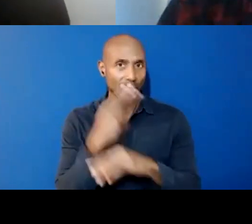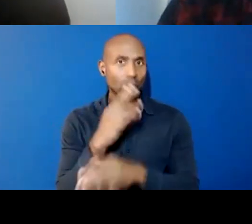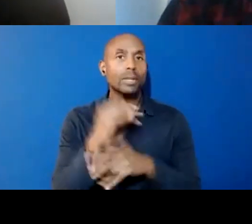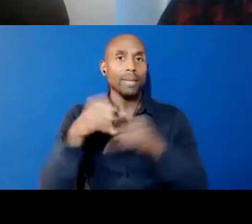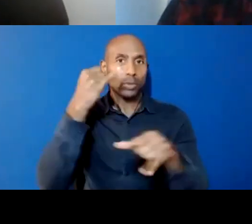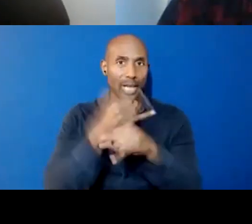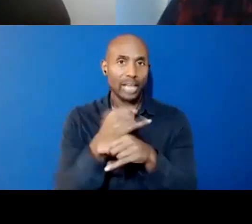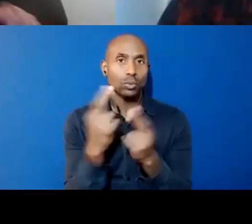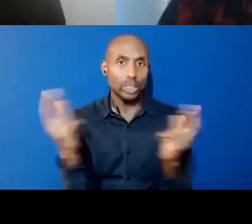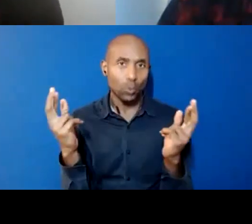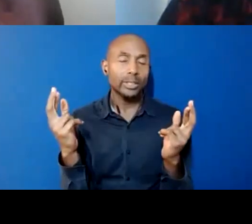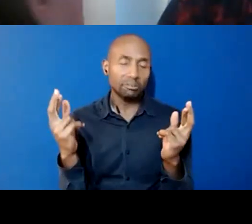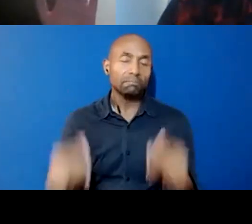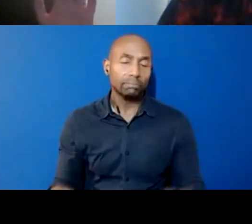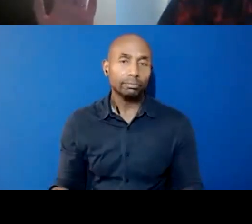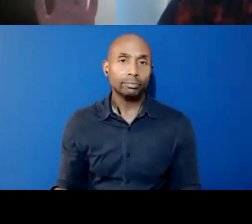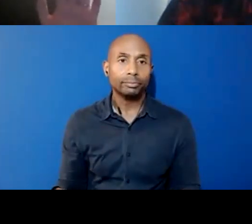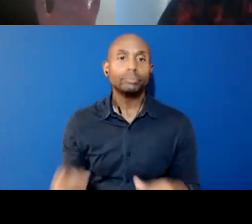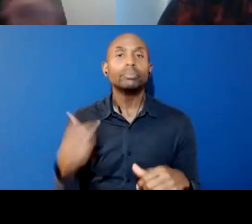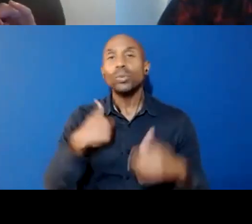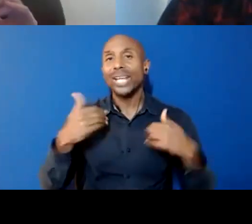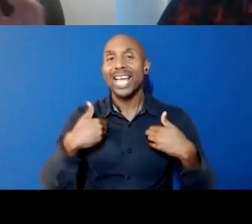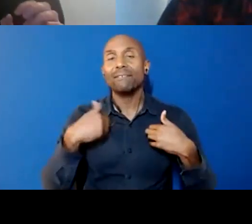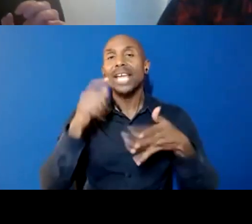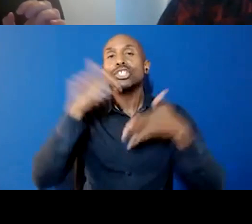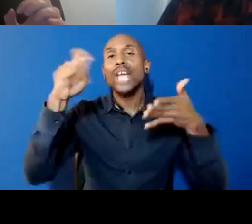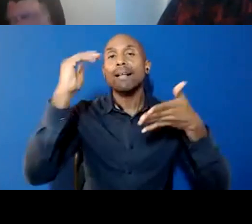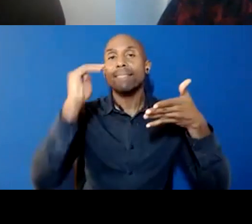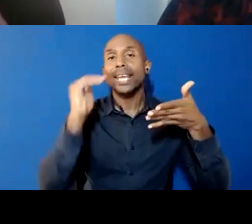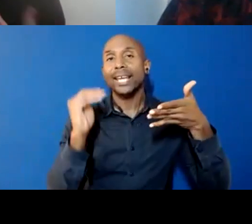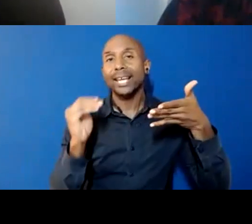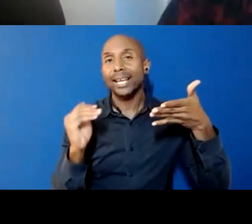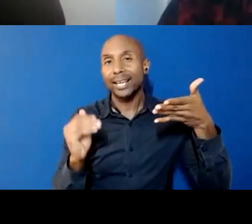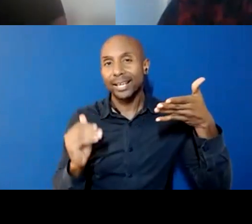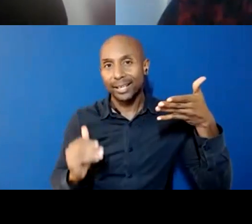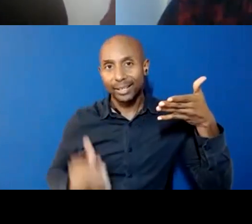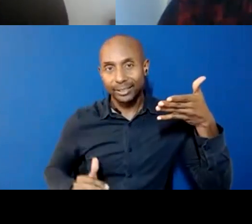There is a fantastic checklist that goes through all of the needs that students have.